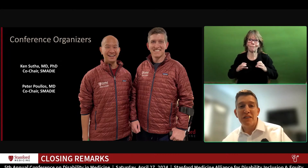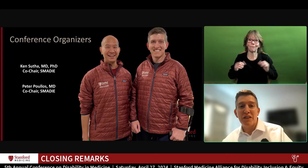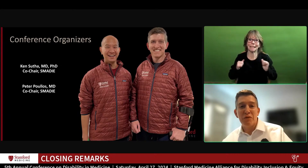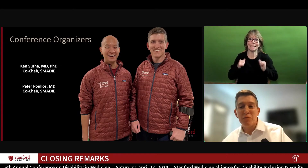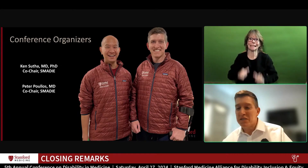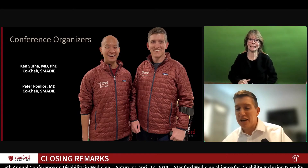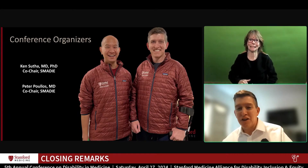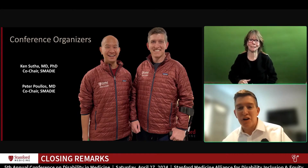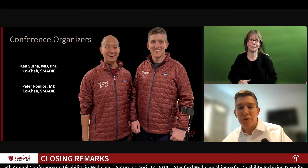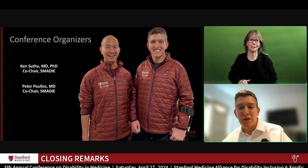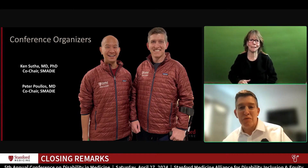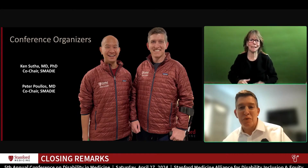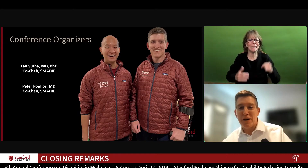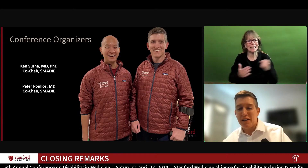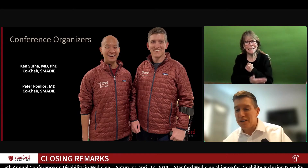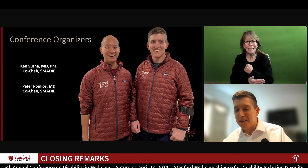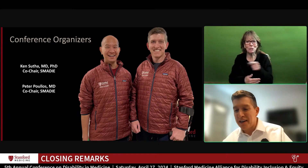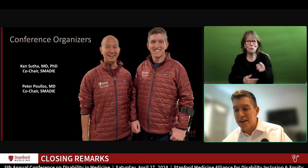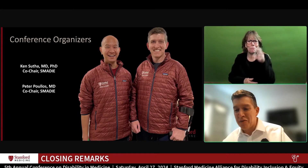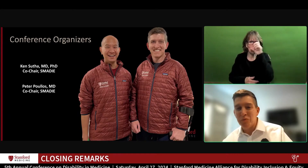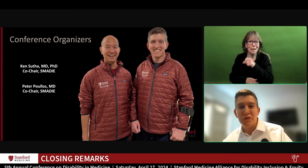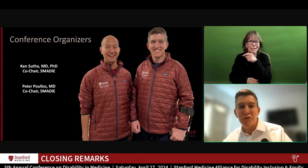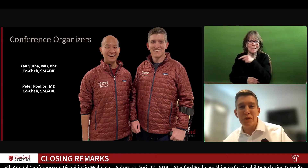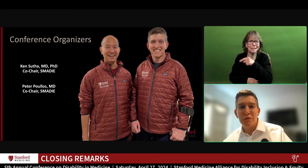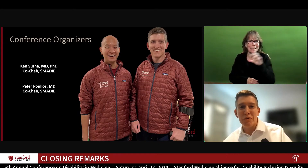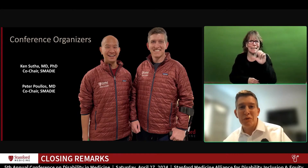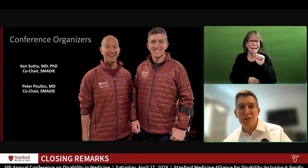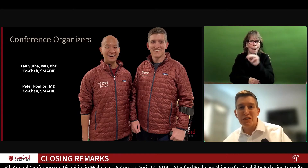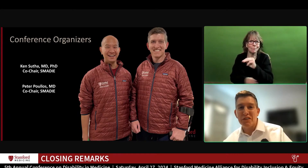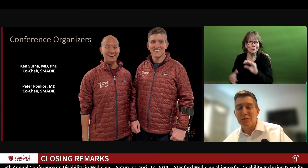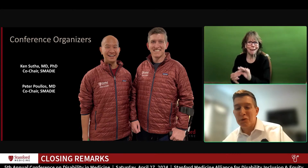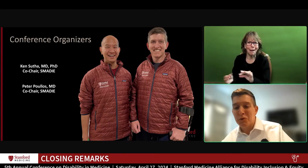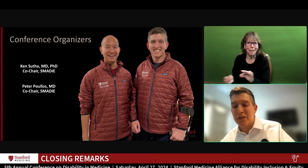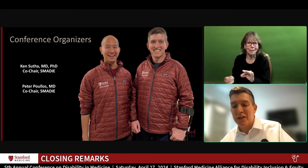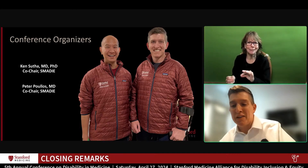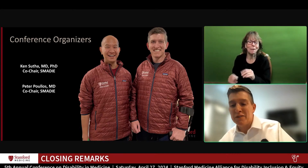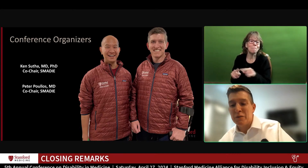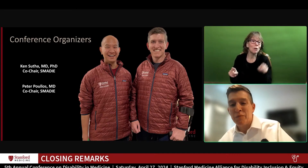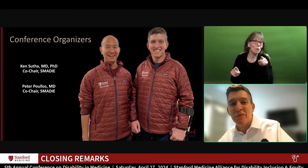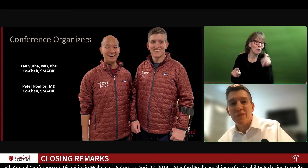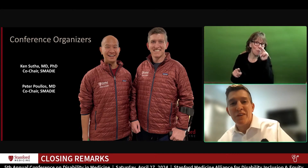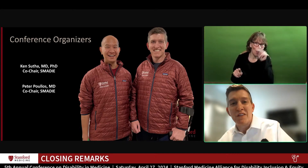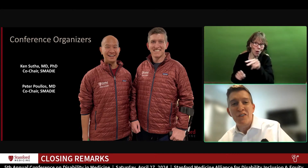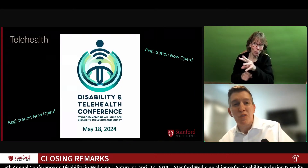sad that you missed that comment by Cam, but you'll be able to watch it in the recording.